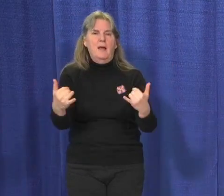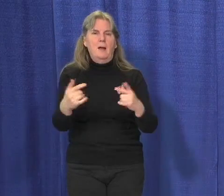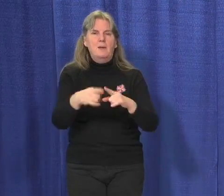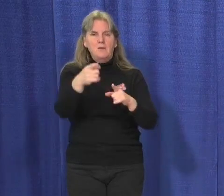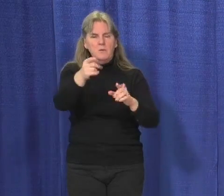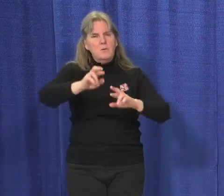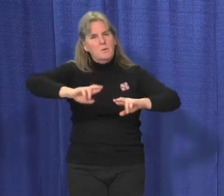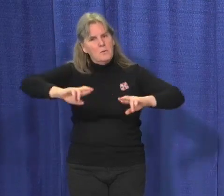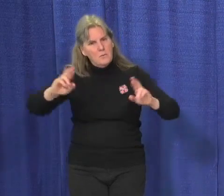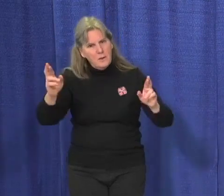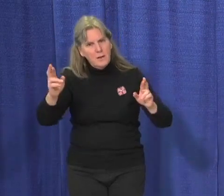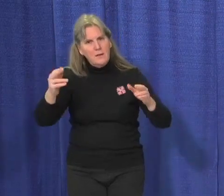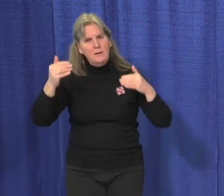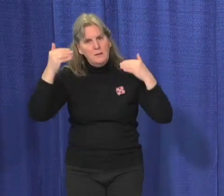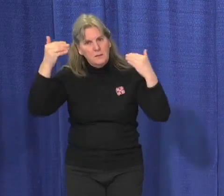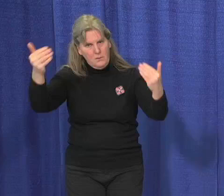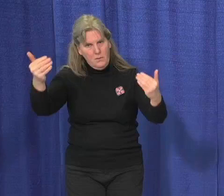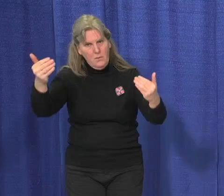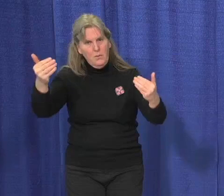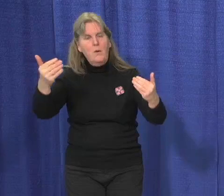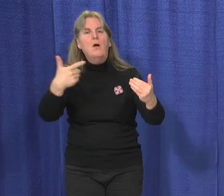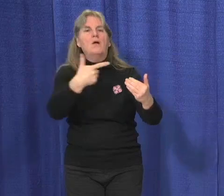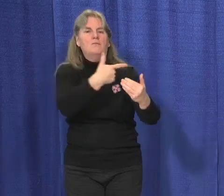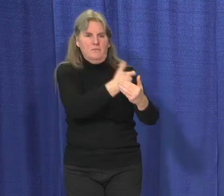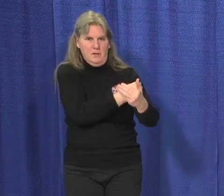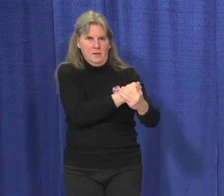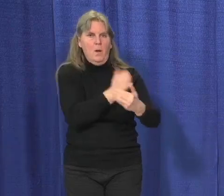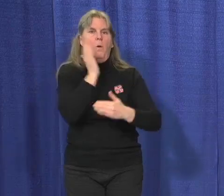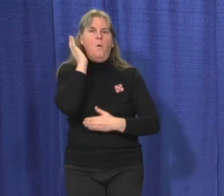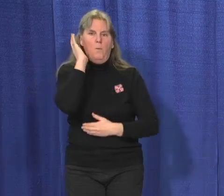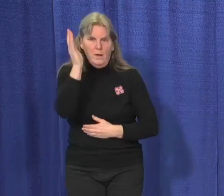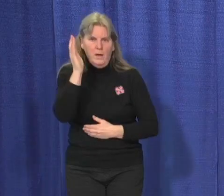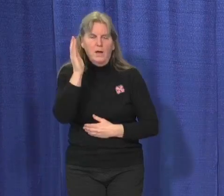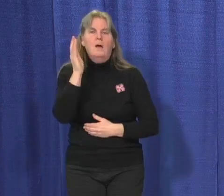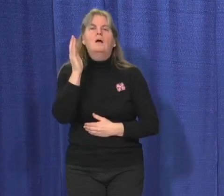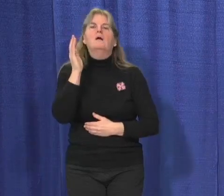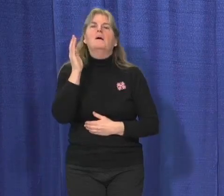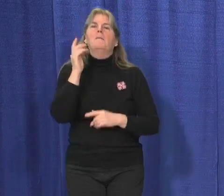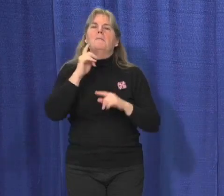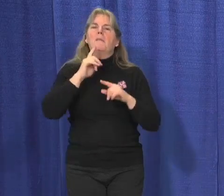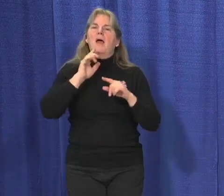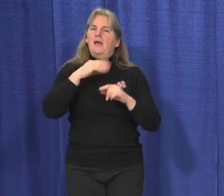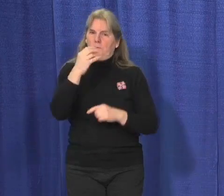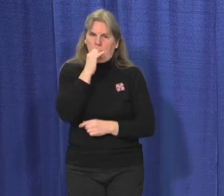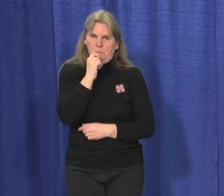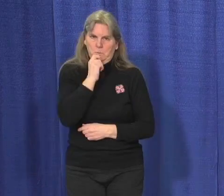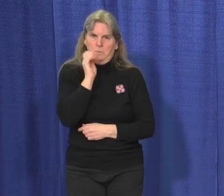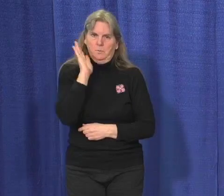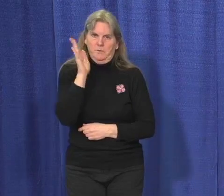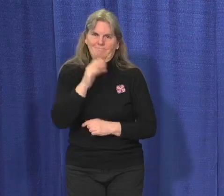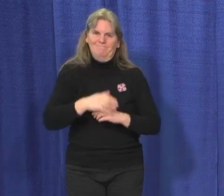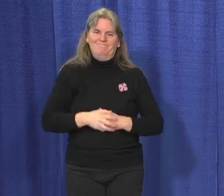time to get ready by getting vaccinated. We will get there and we will get there soon.